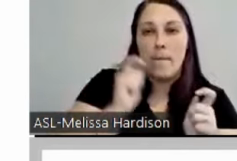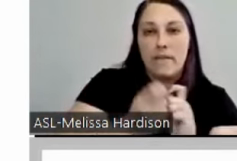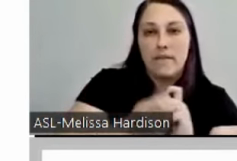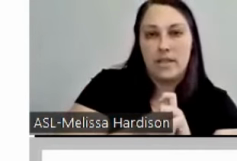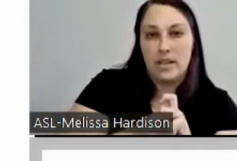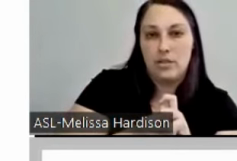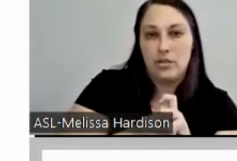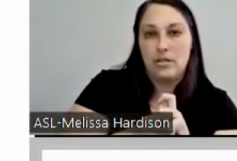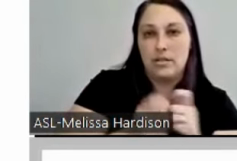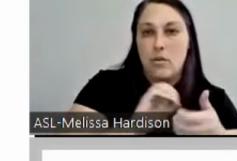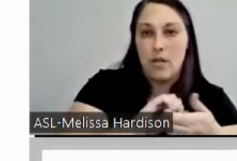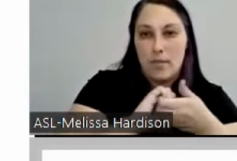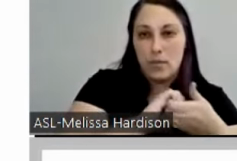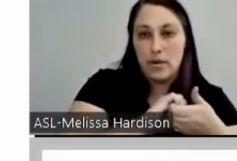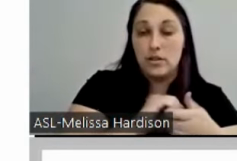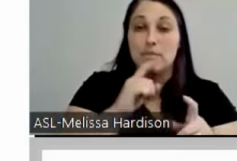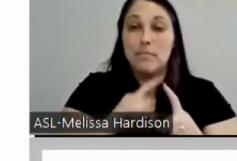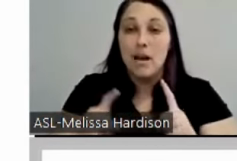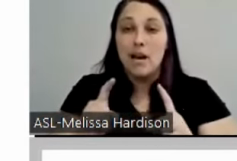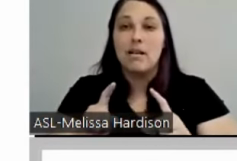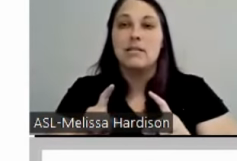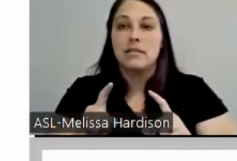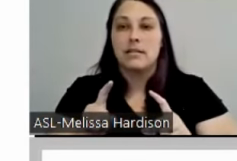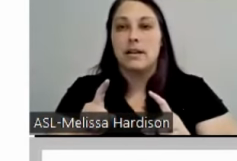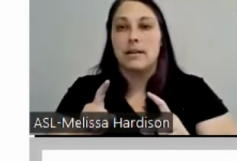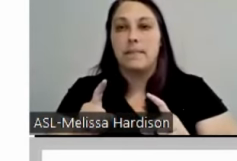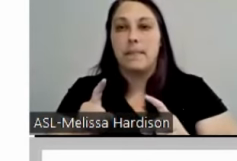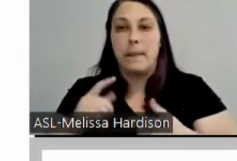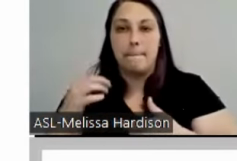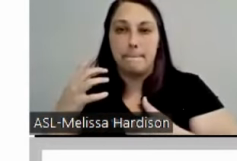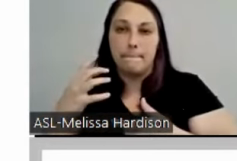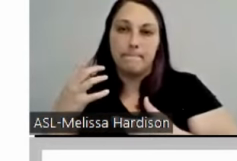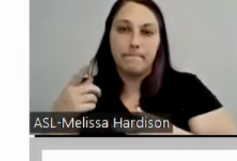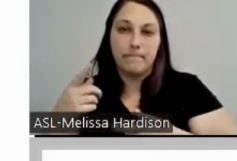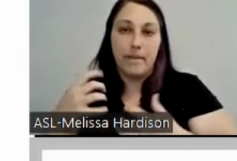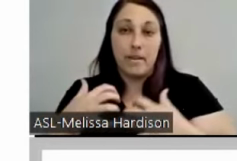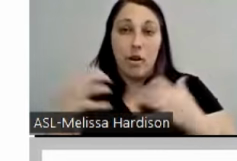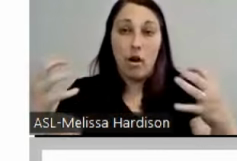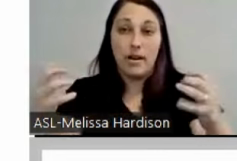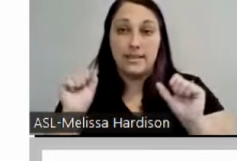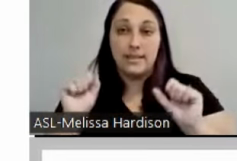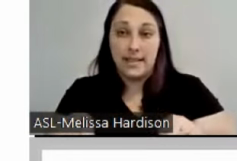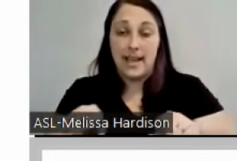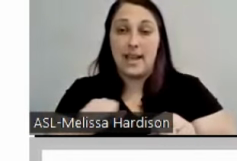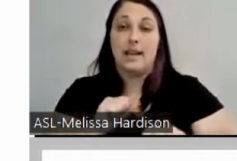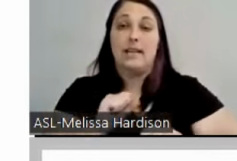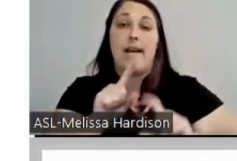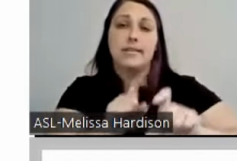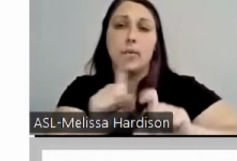There is also the HUD Healthy Homes Program, and There Is a